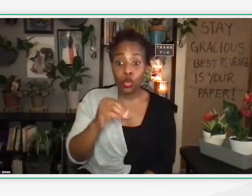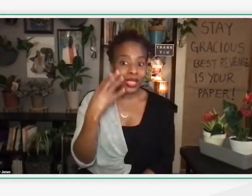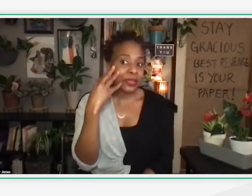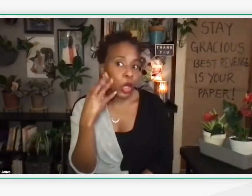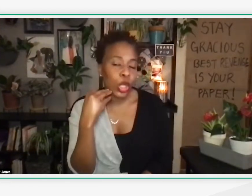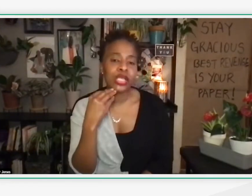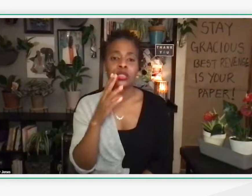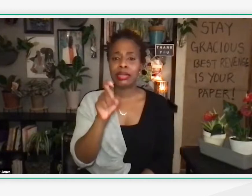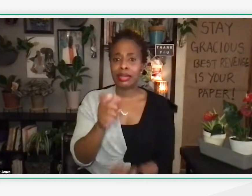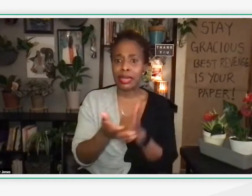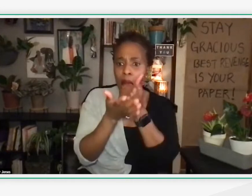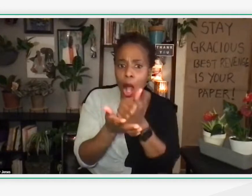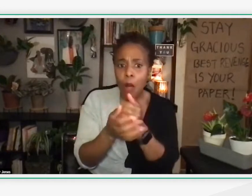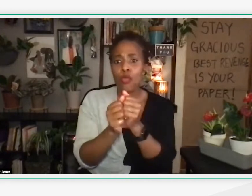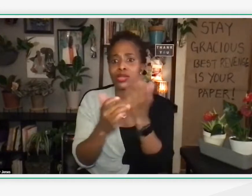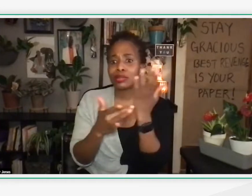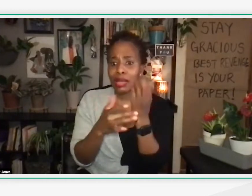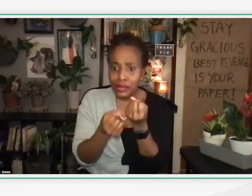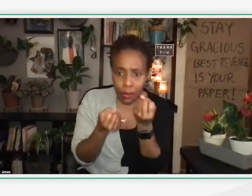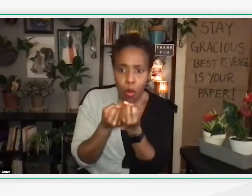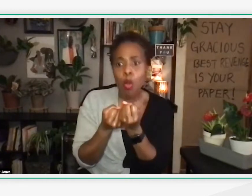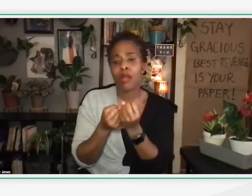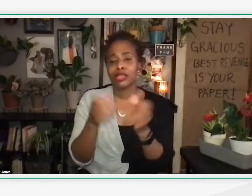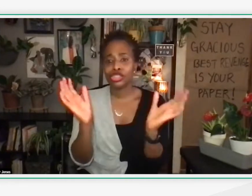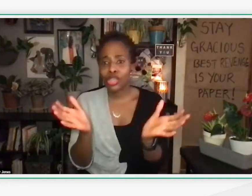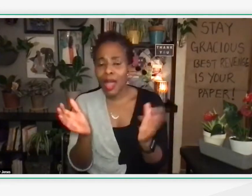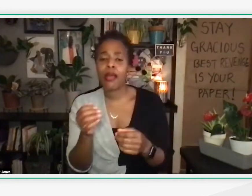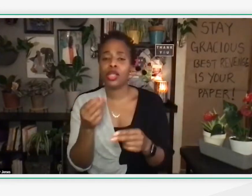If you're struggling with your Zoom experience for whatever reason and you need tech support,